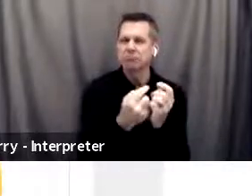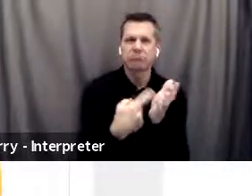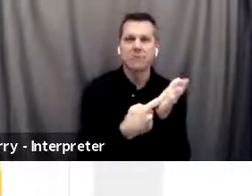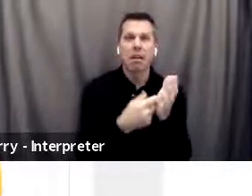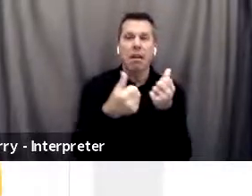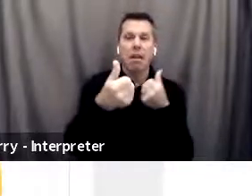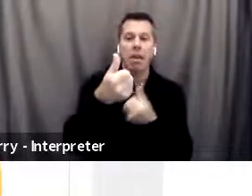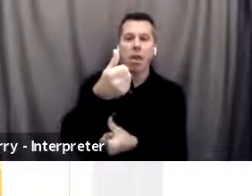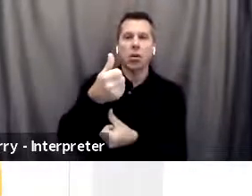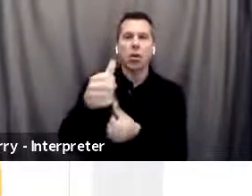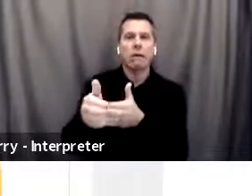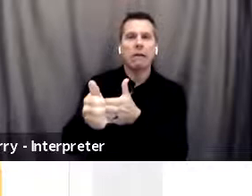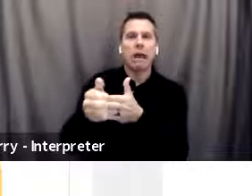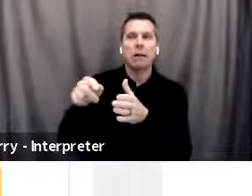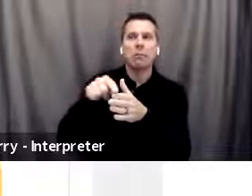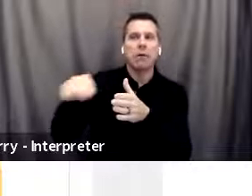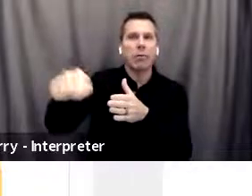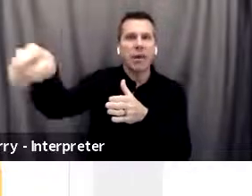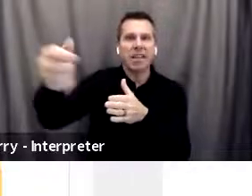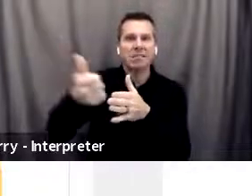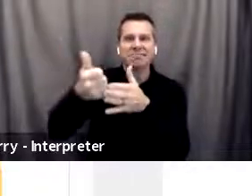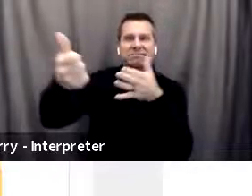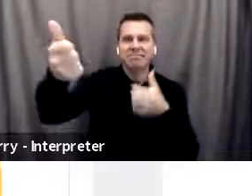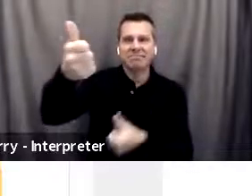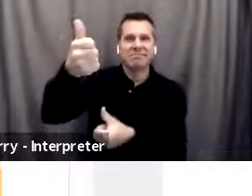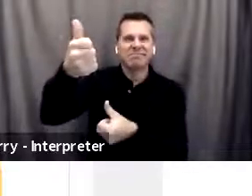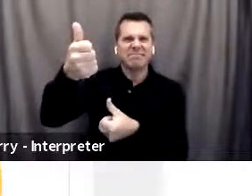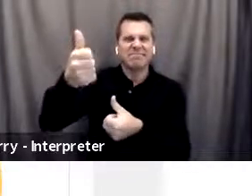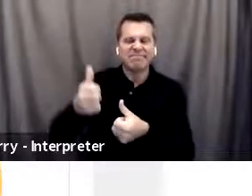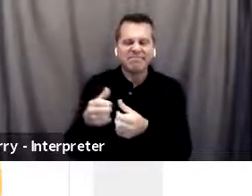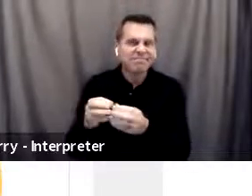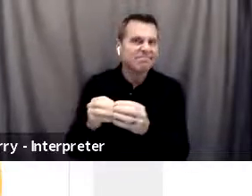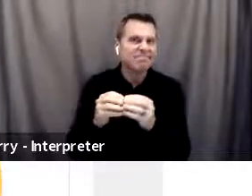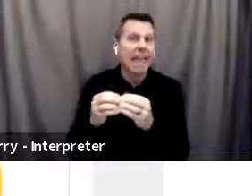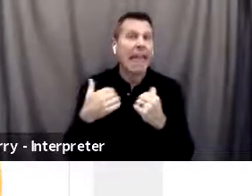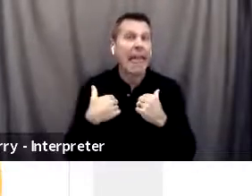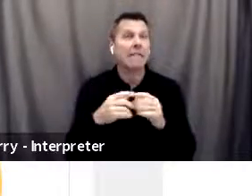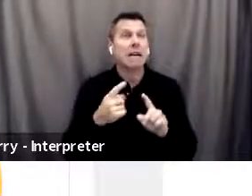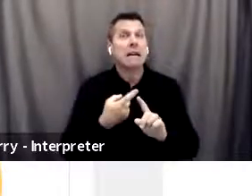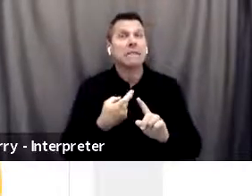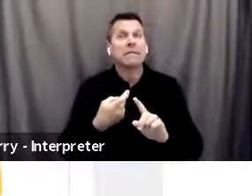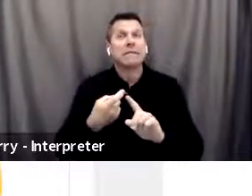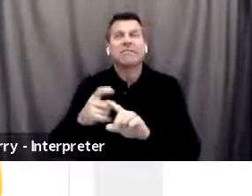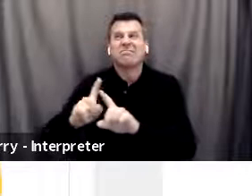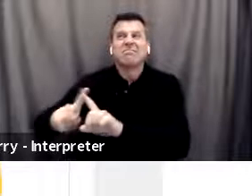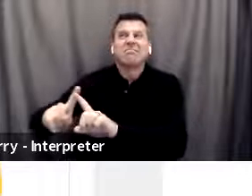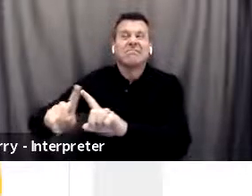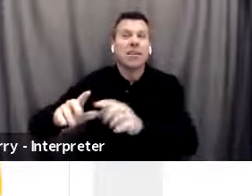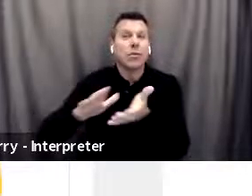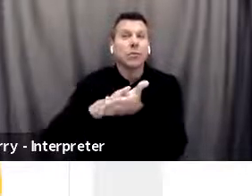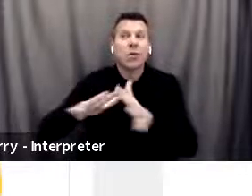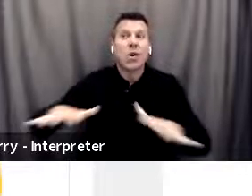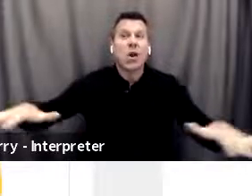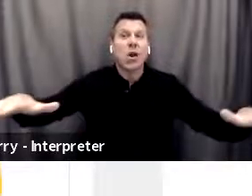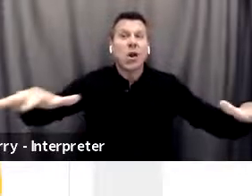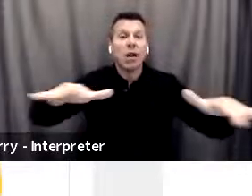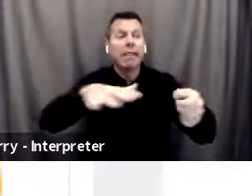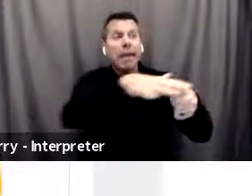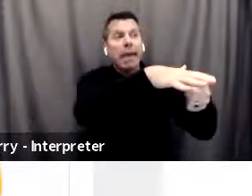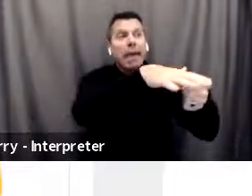so as part of that, we have constituents from all over the campus that are representing their different areas in the work of guided